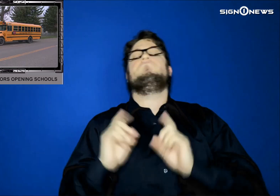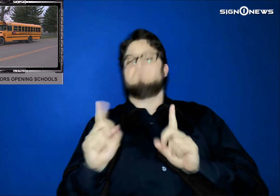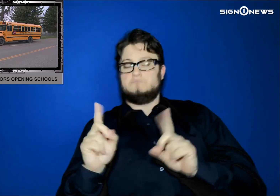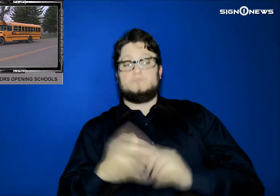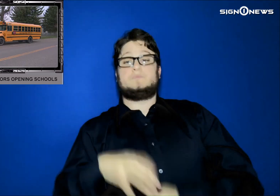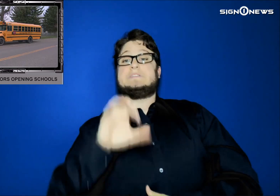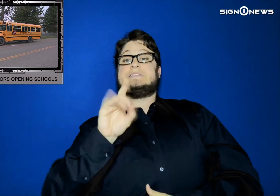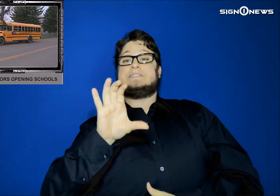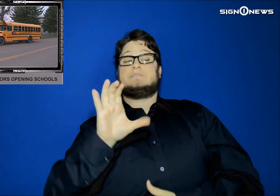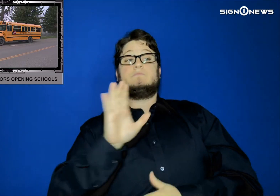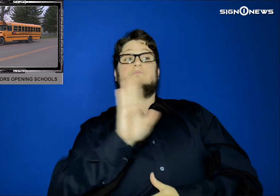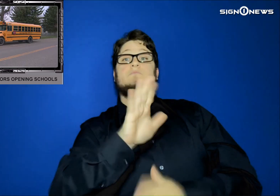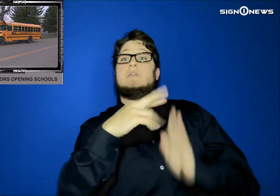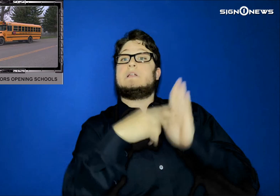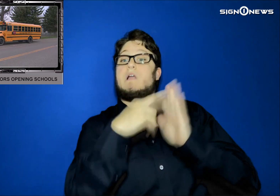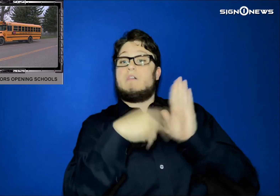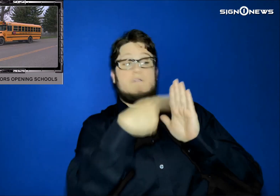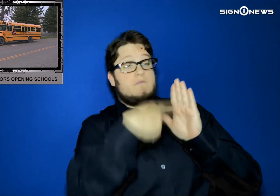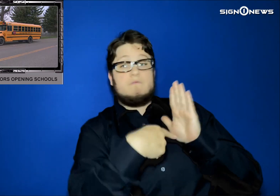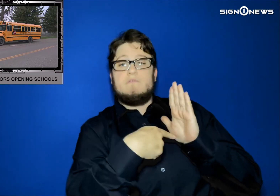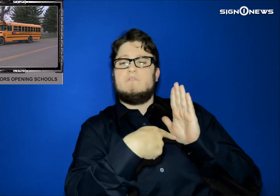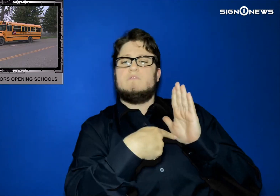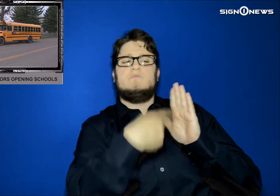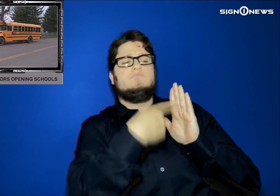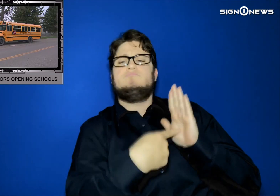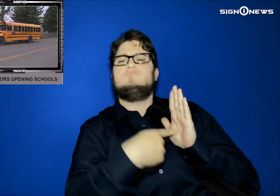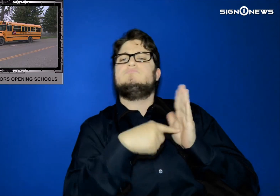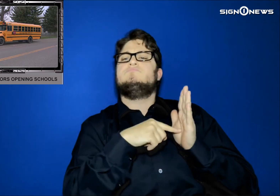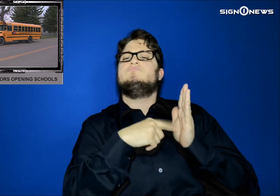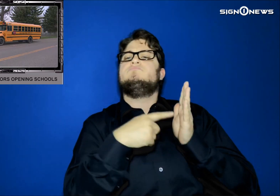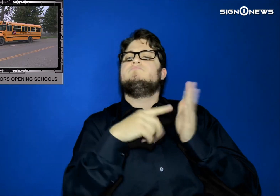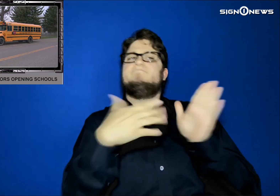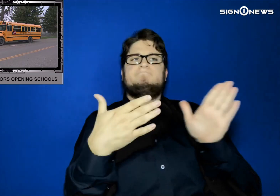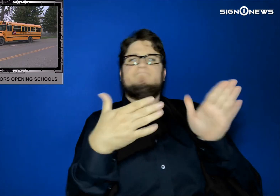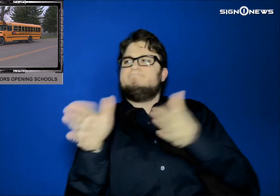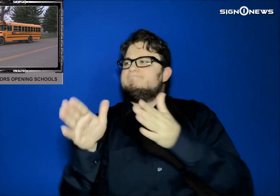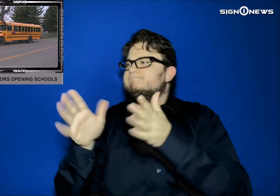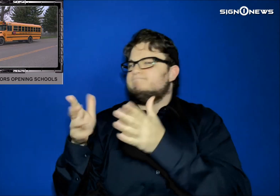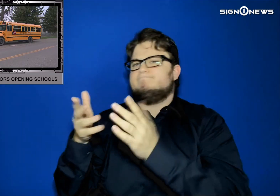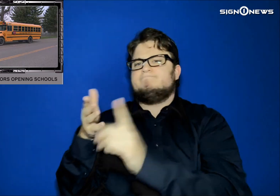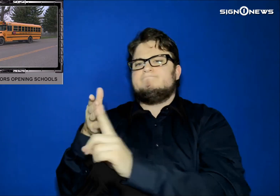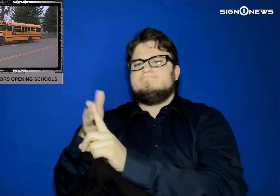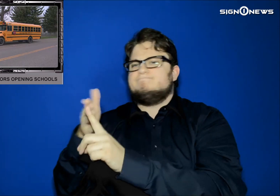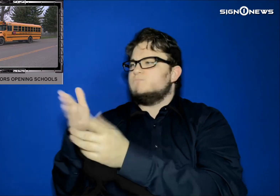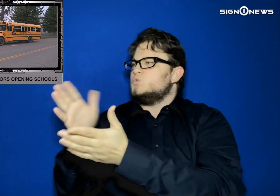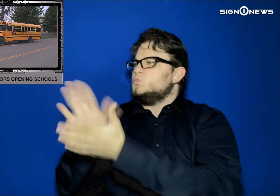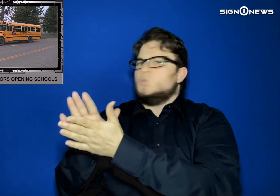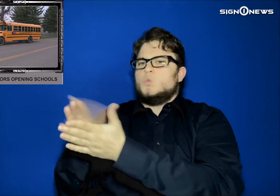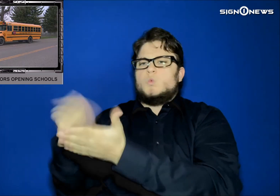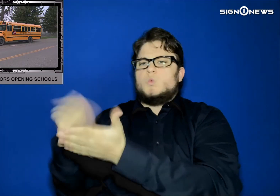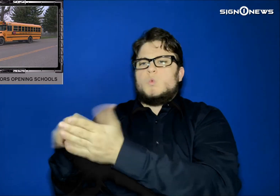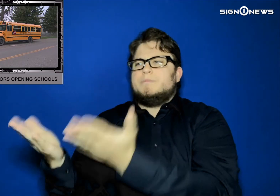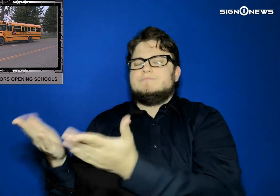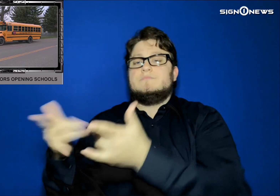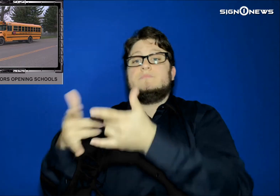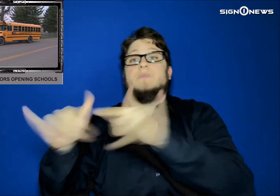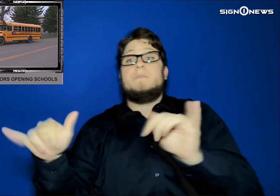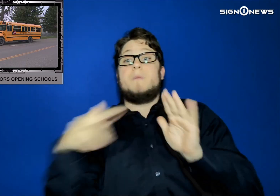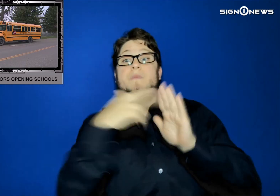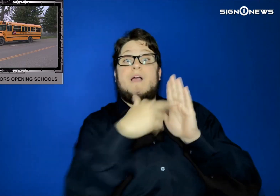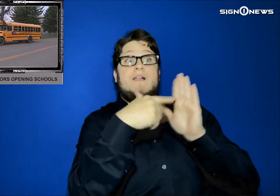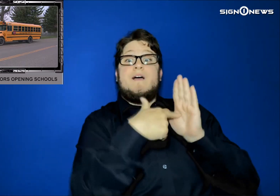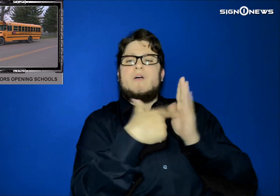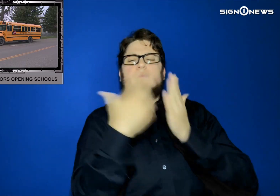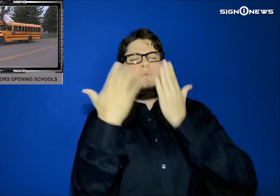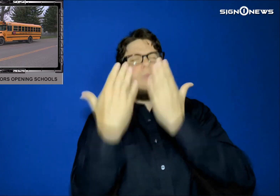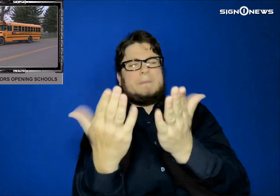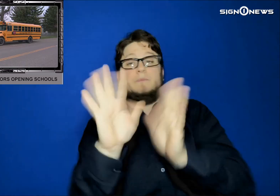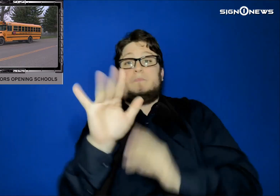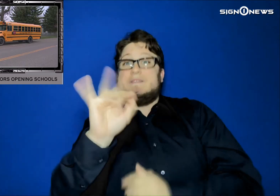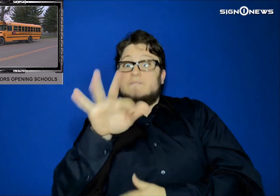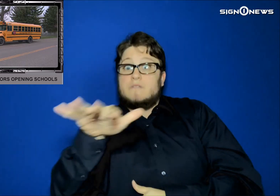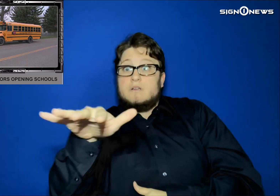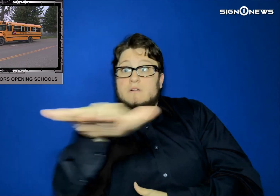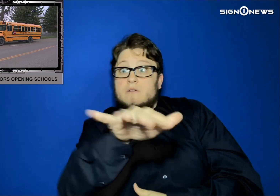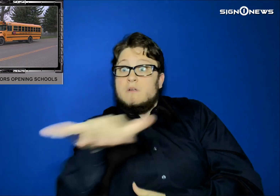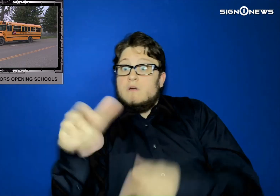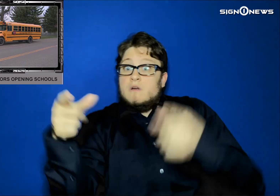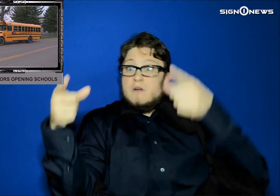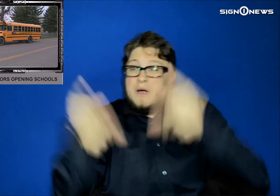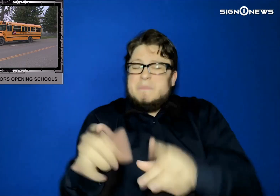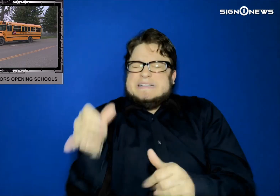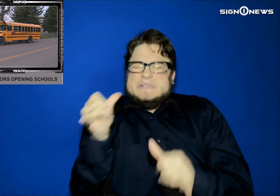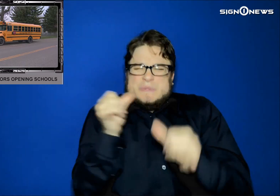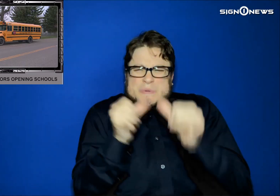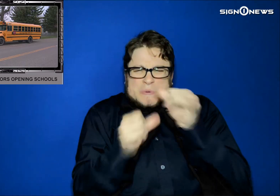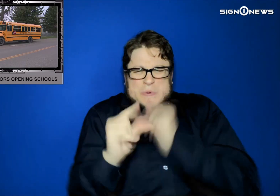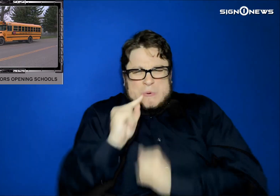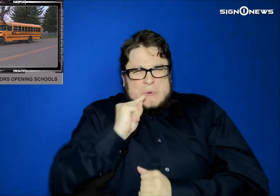Although the CDC's guidance favors reopening schools, it also recommends keeping them closed